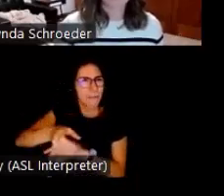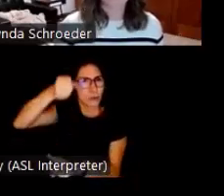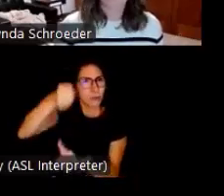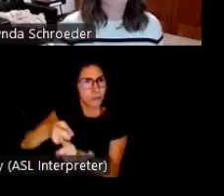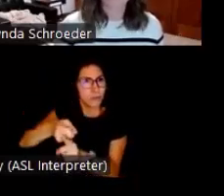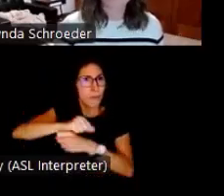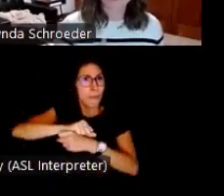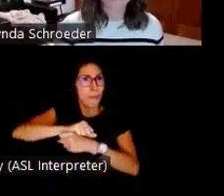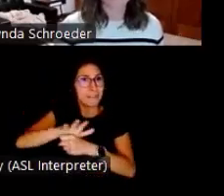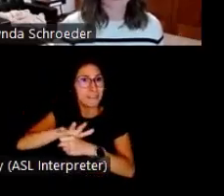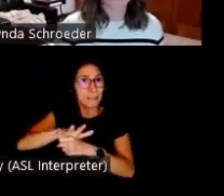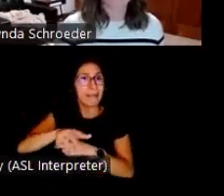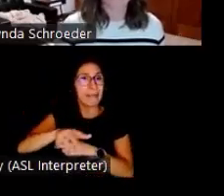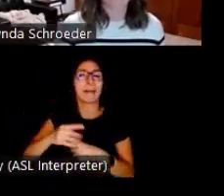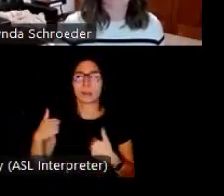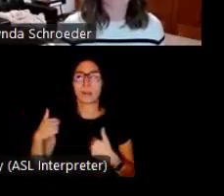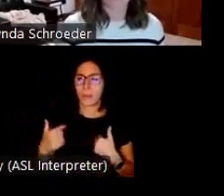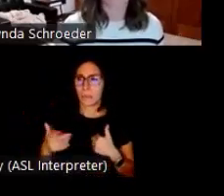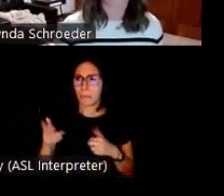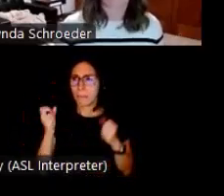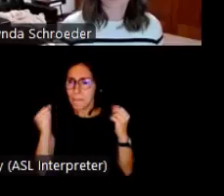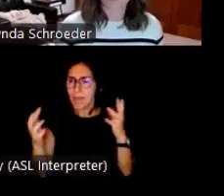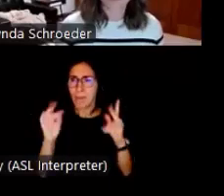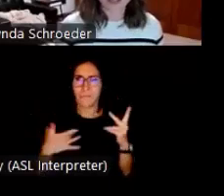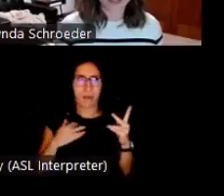are my trusted sources of information and where can I turn.